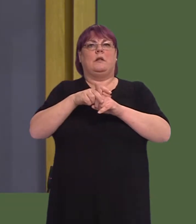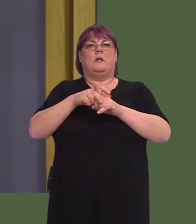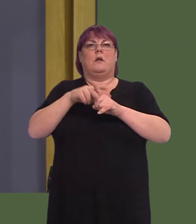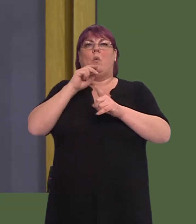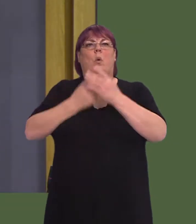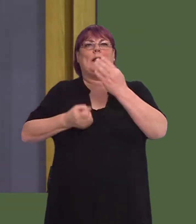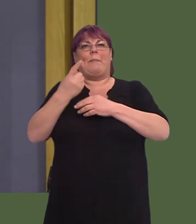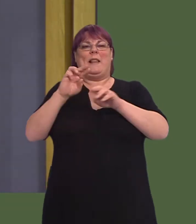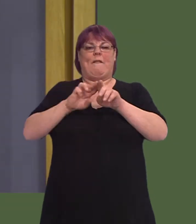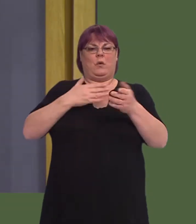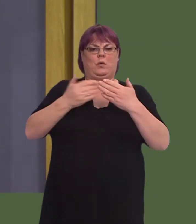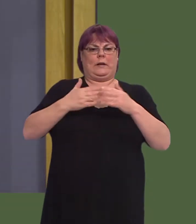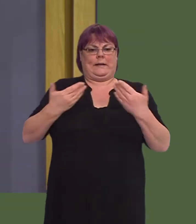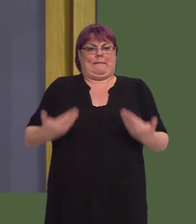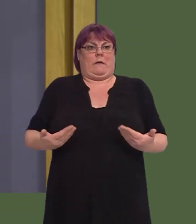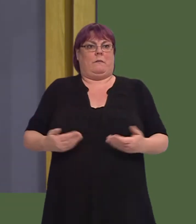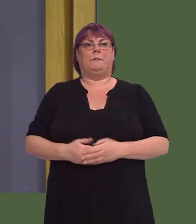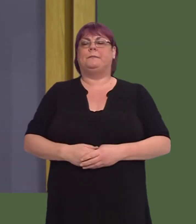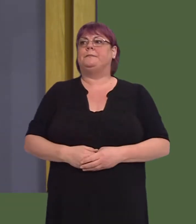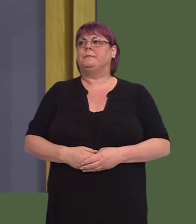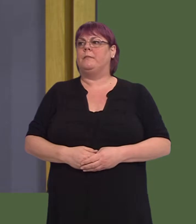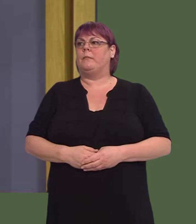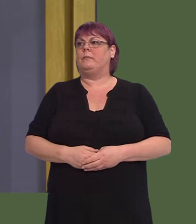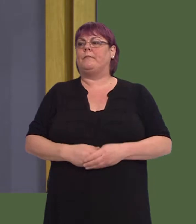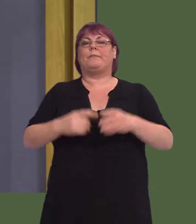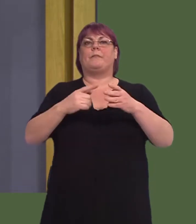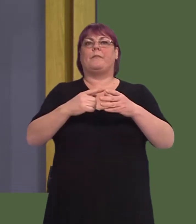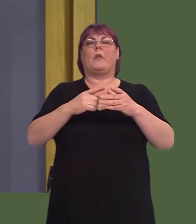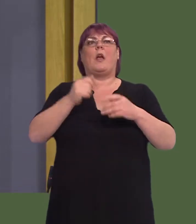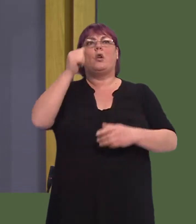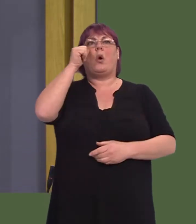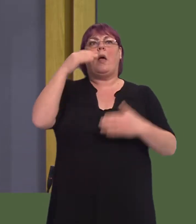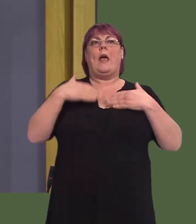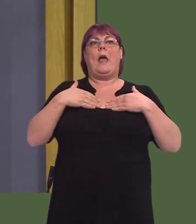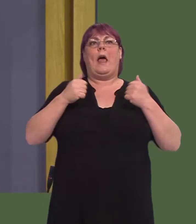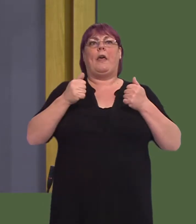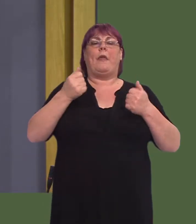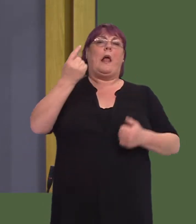We know that there is an investigation by Healthcare Inspectorate Wales as a result